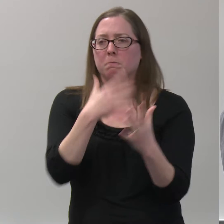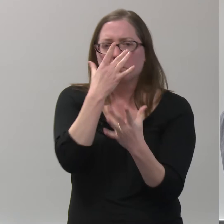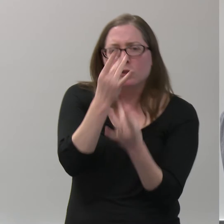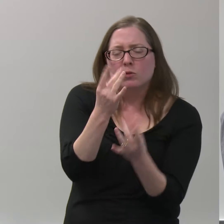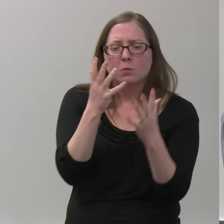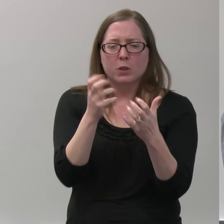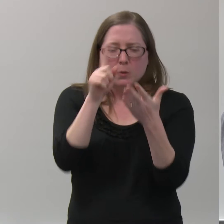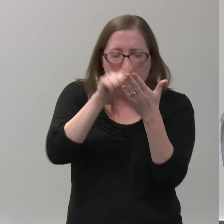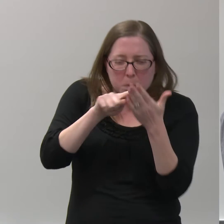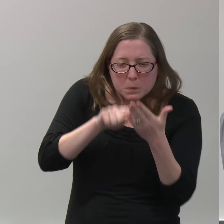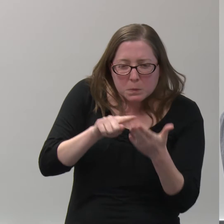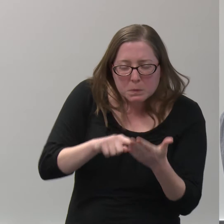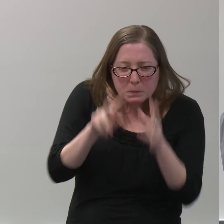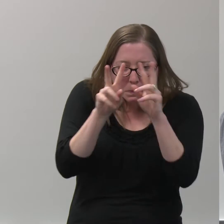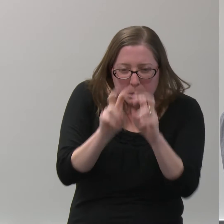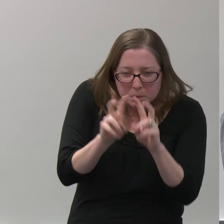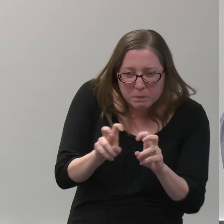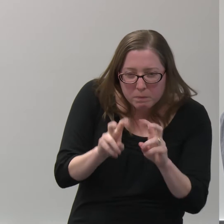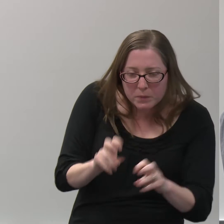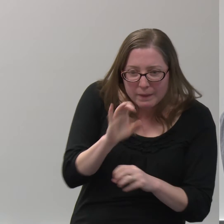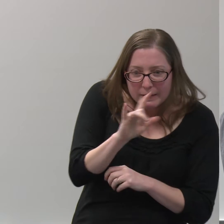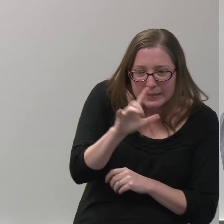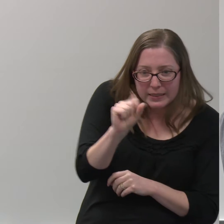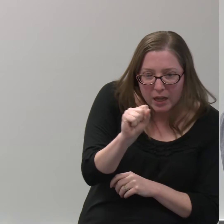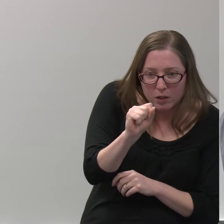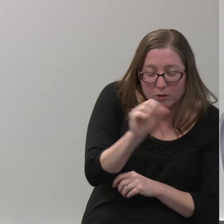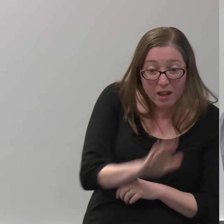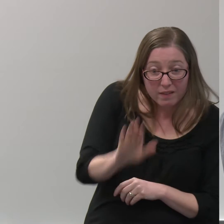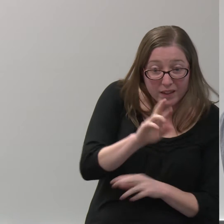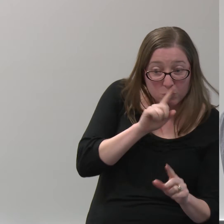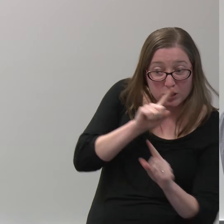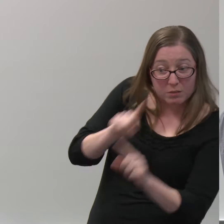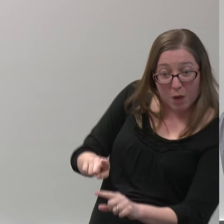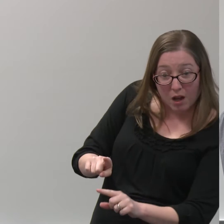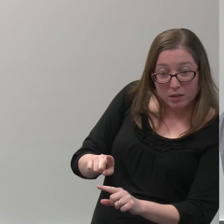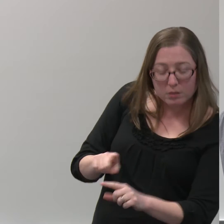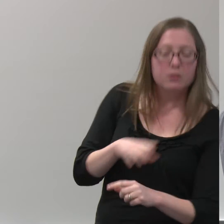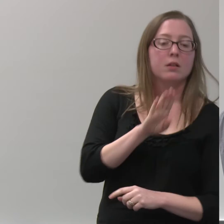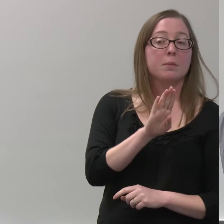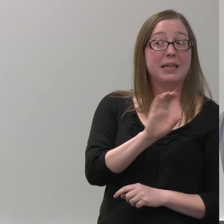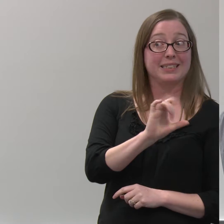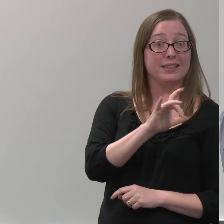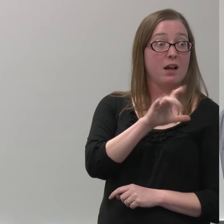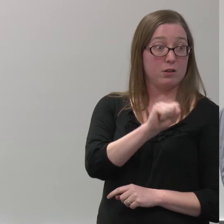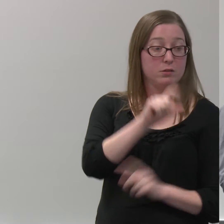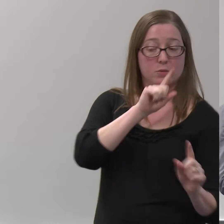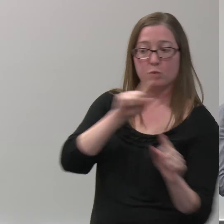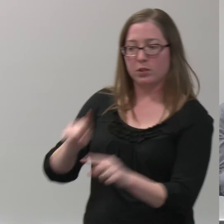at these cells to identify responses of B cells to different antigens,